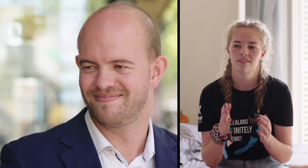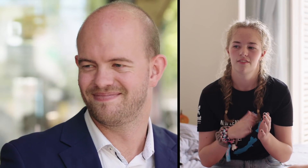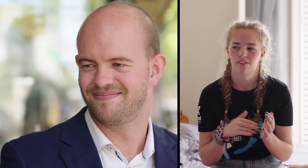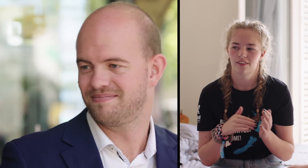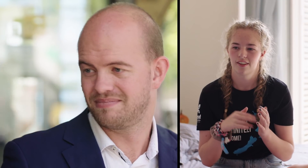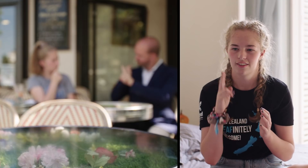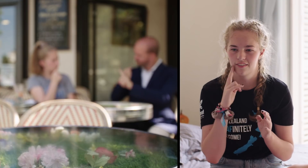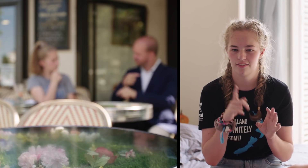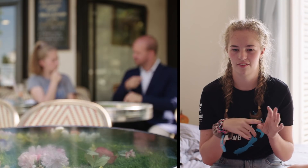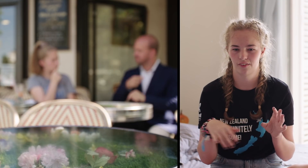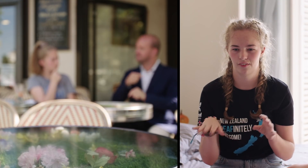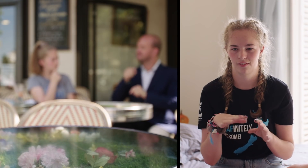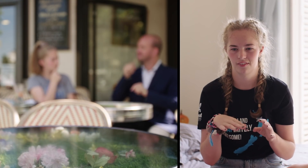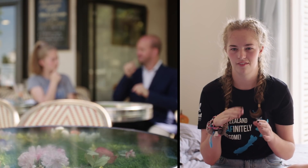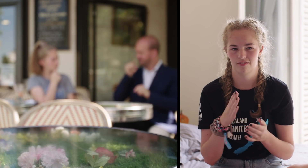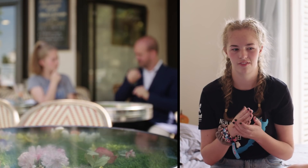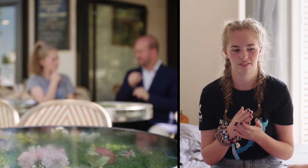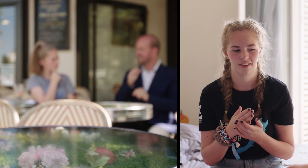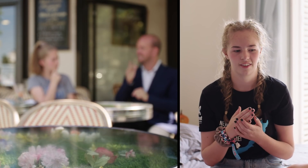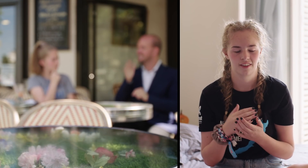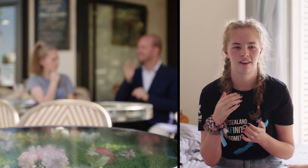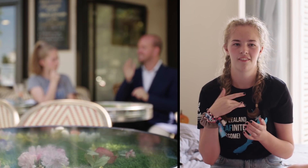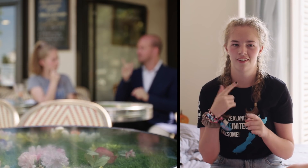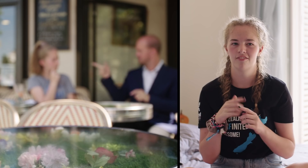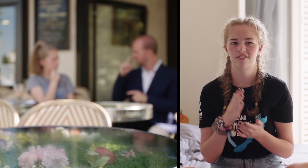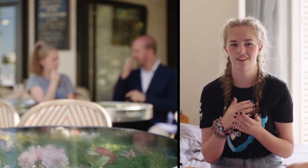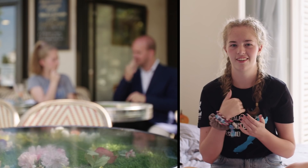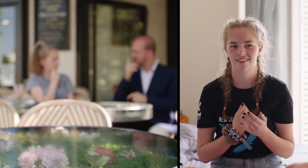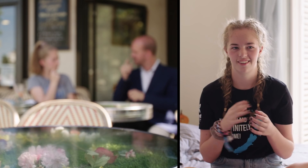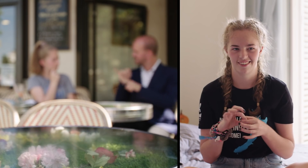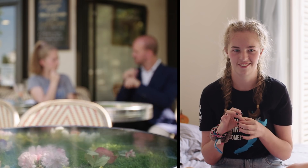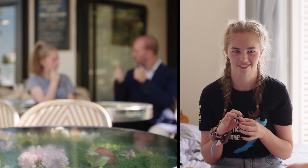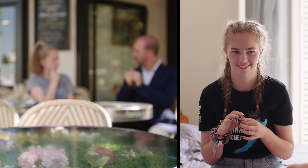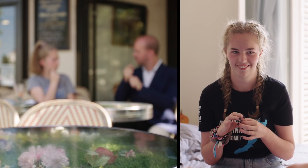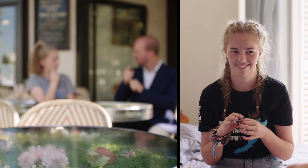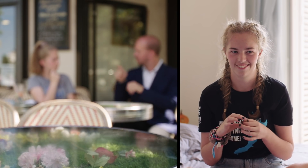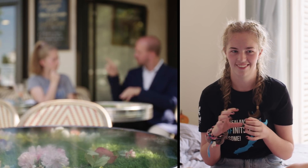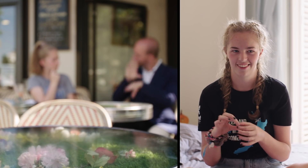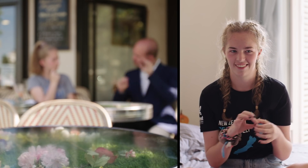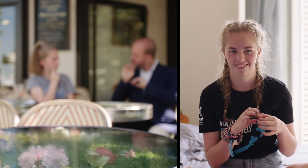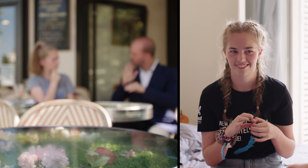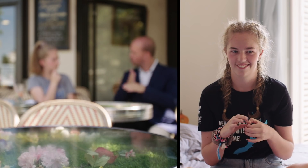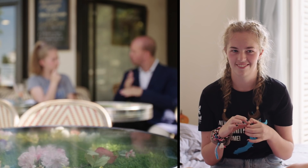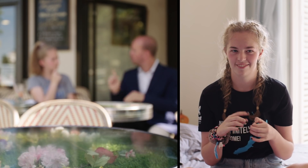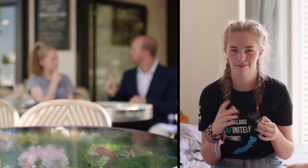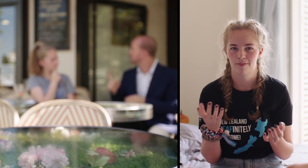And with New Zealand Deaf youth, you know, I feel like they really need connection.